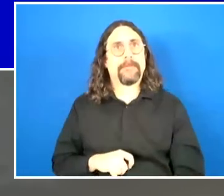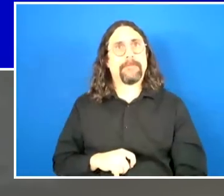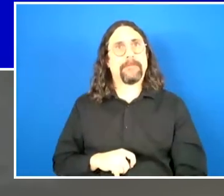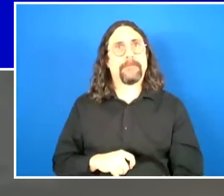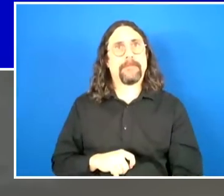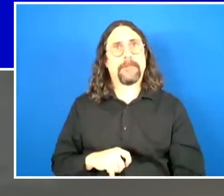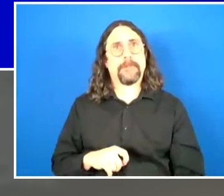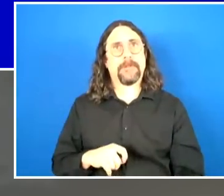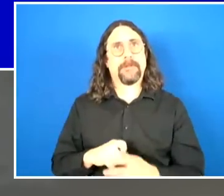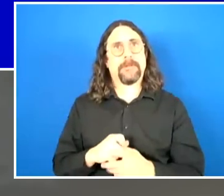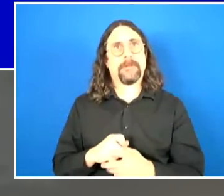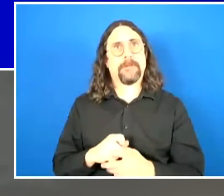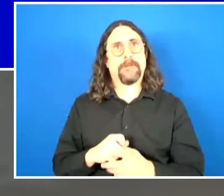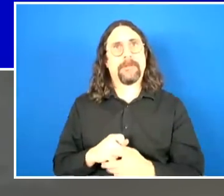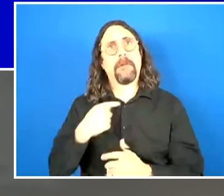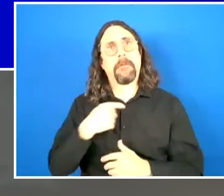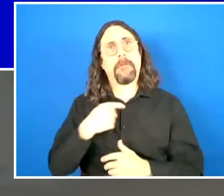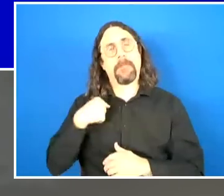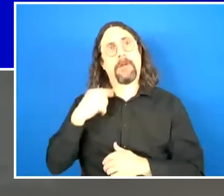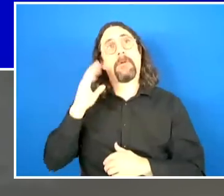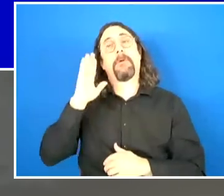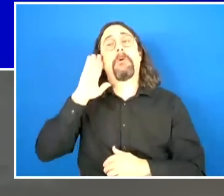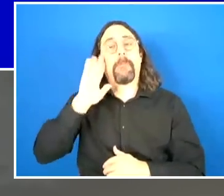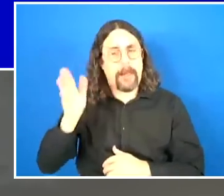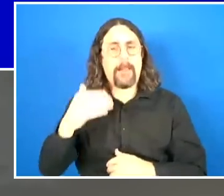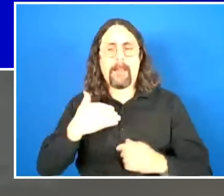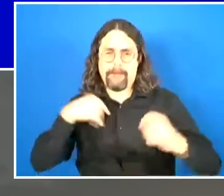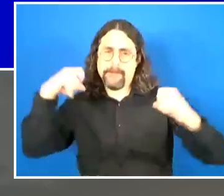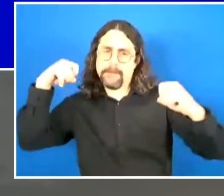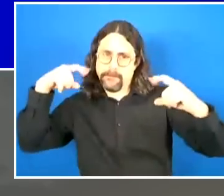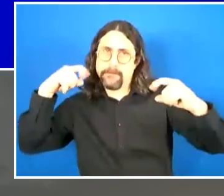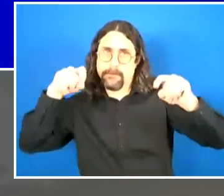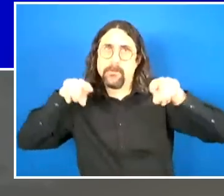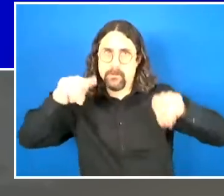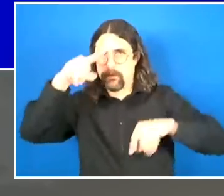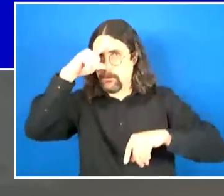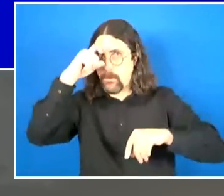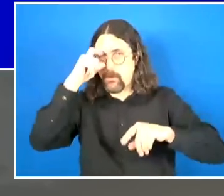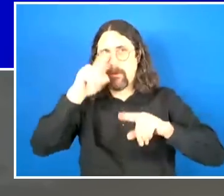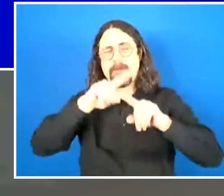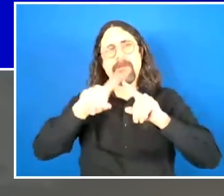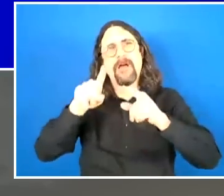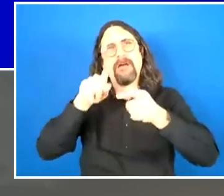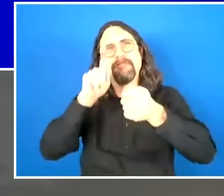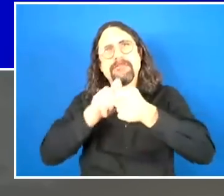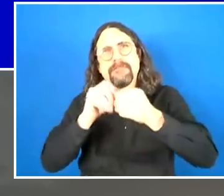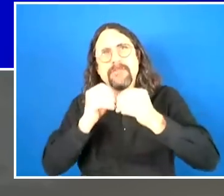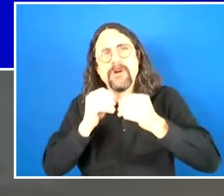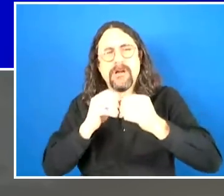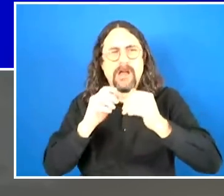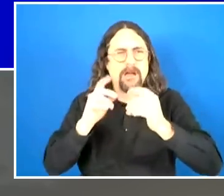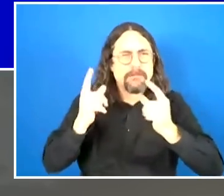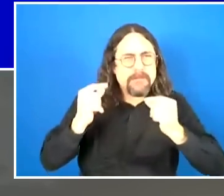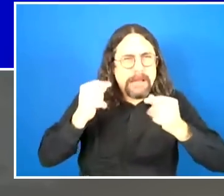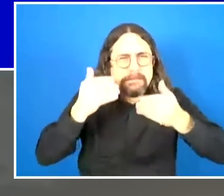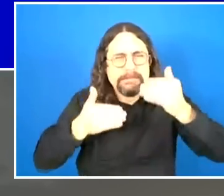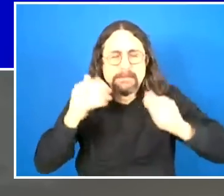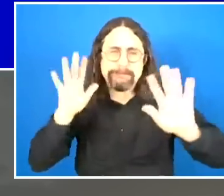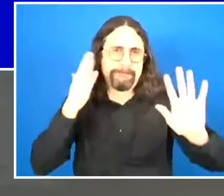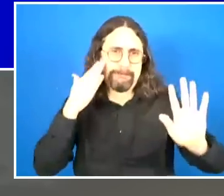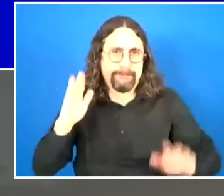THAT EXTRA HELP.